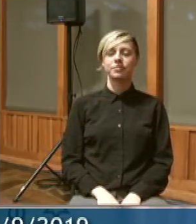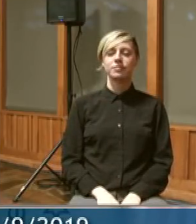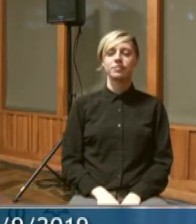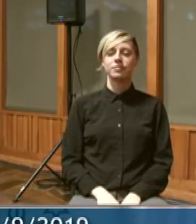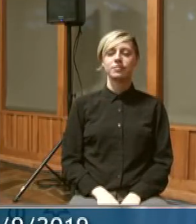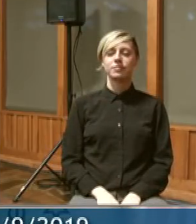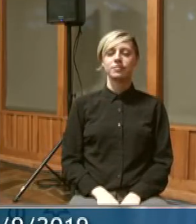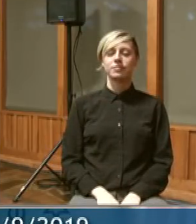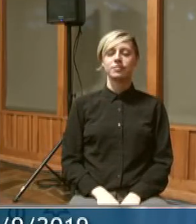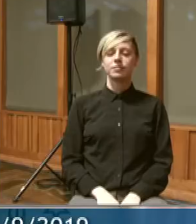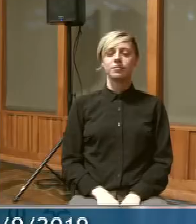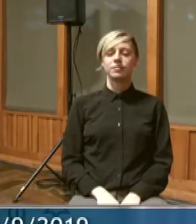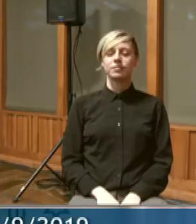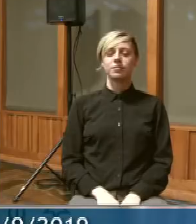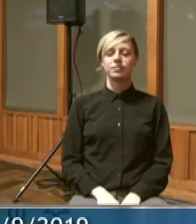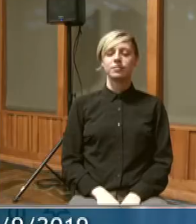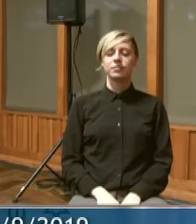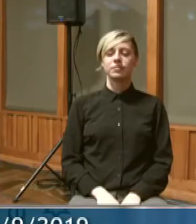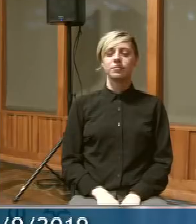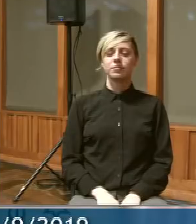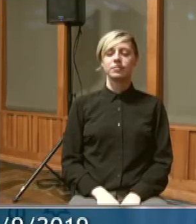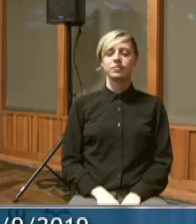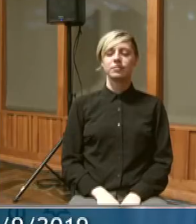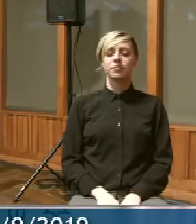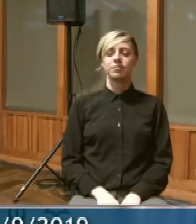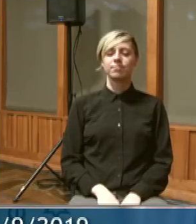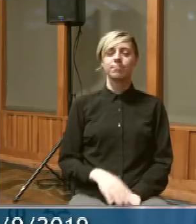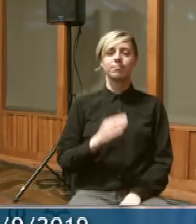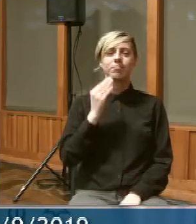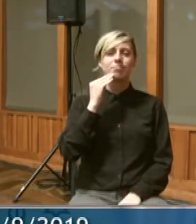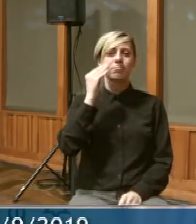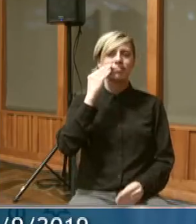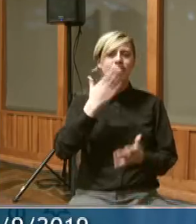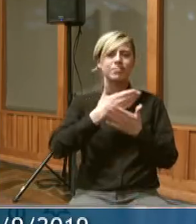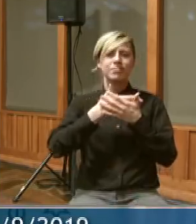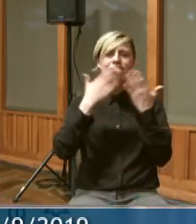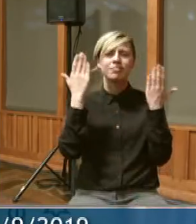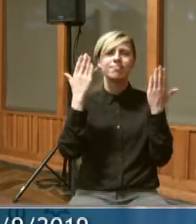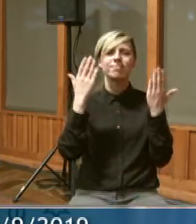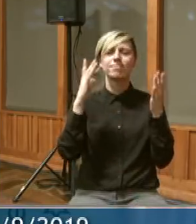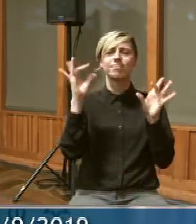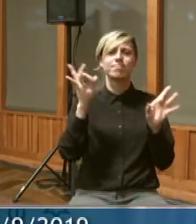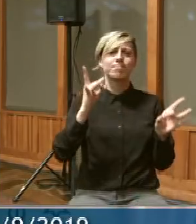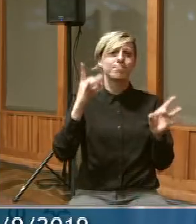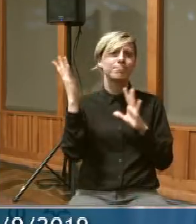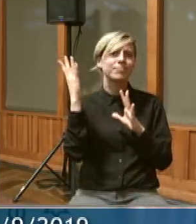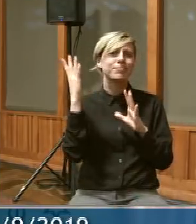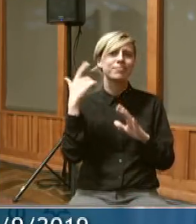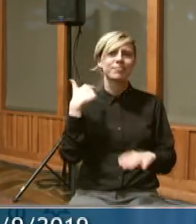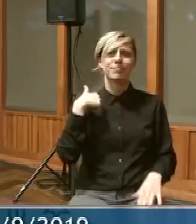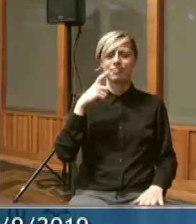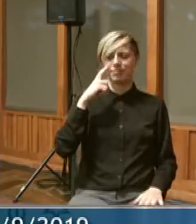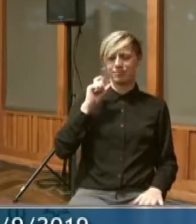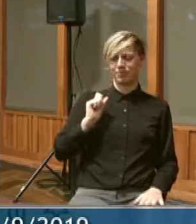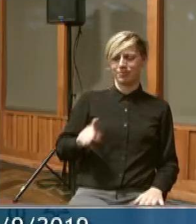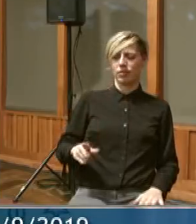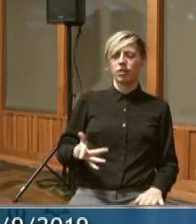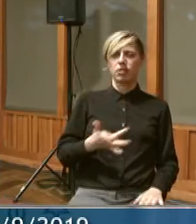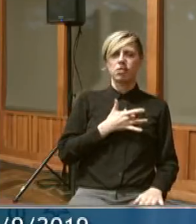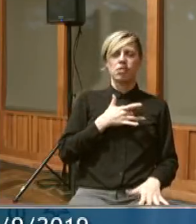COUNCIL, MY NAME IS JOHN GOULD. I LIVE IN SOUTHWEST. THE MOST VIVID AND